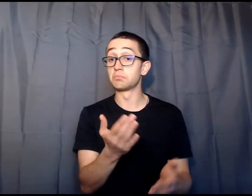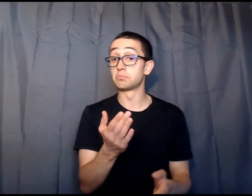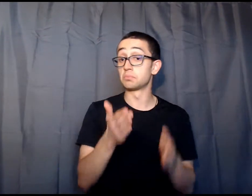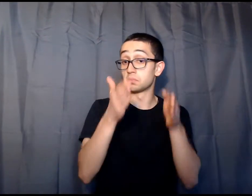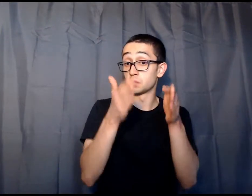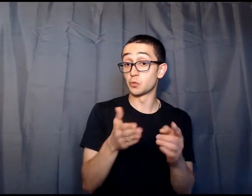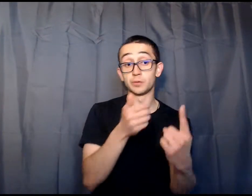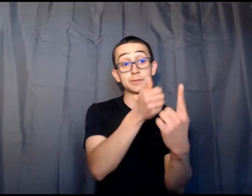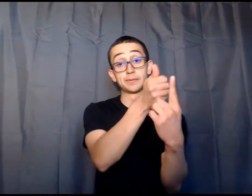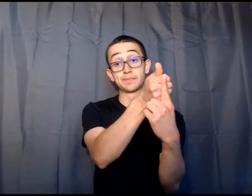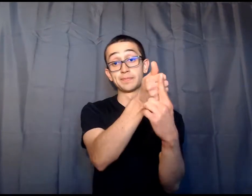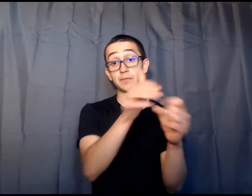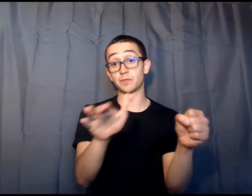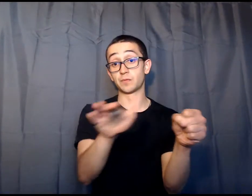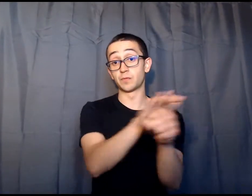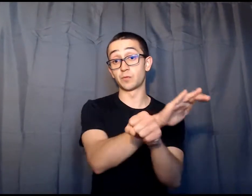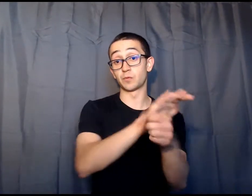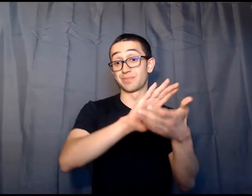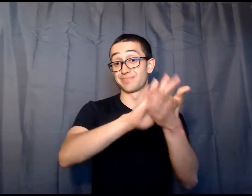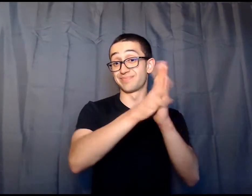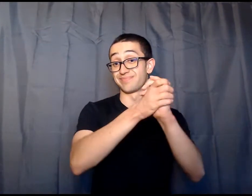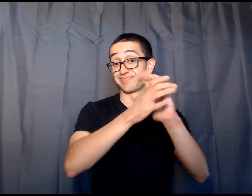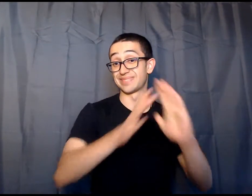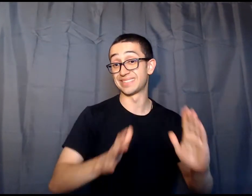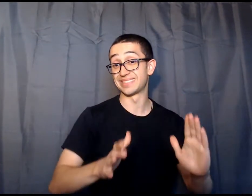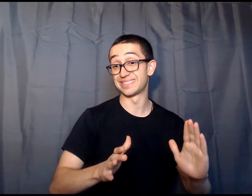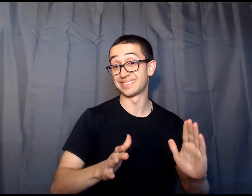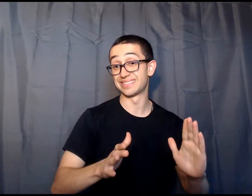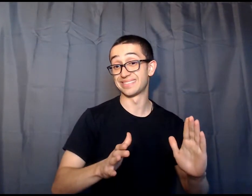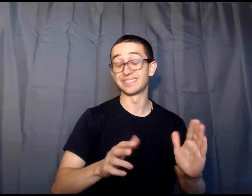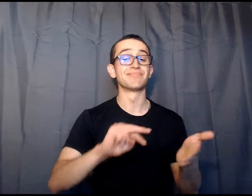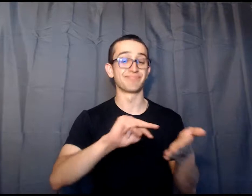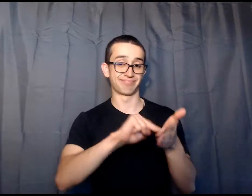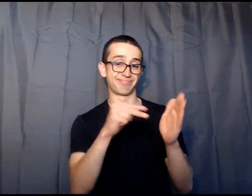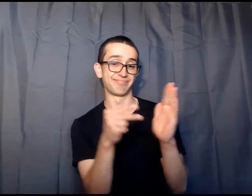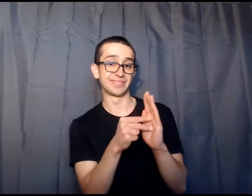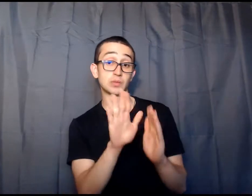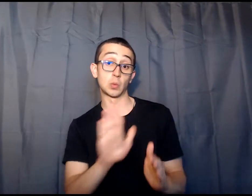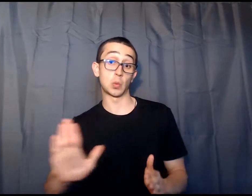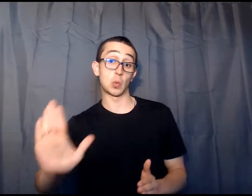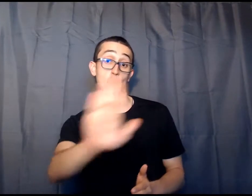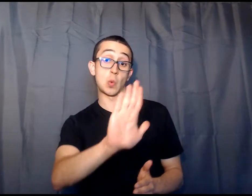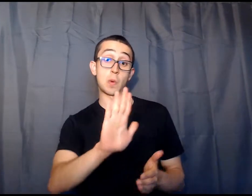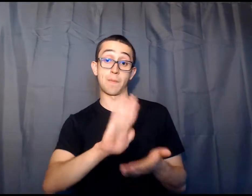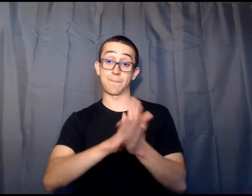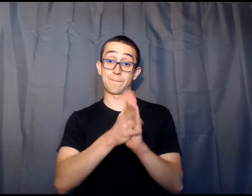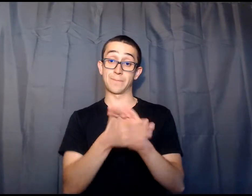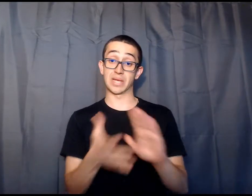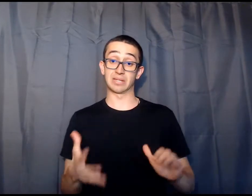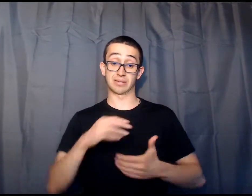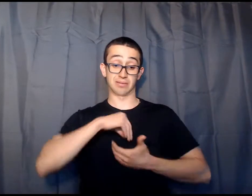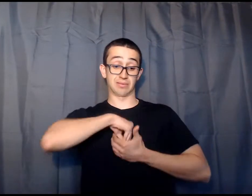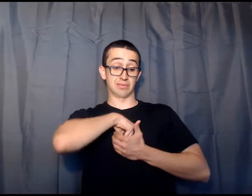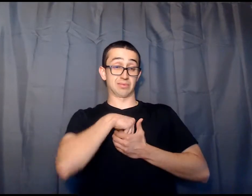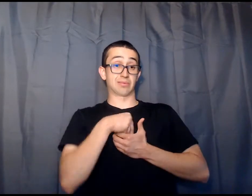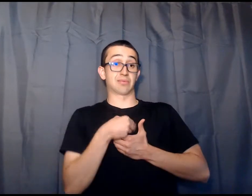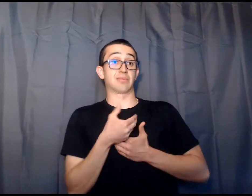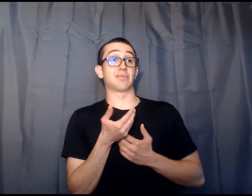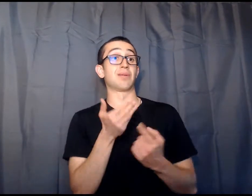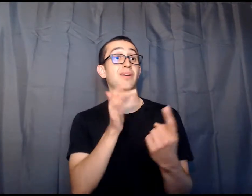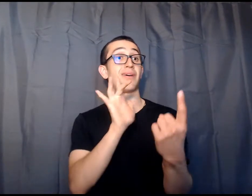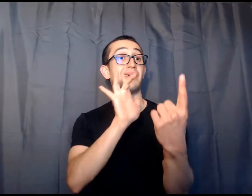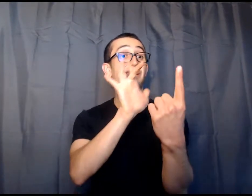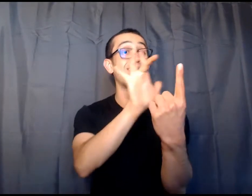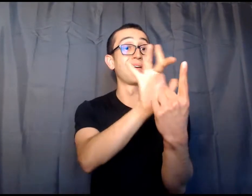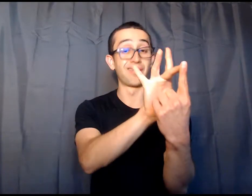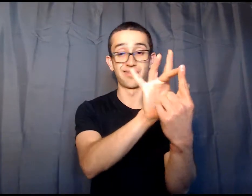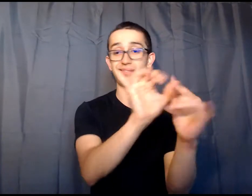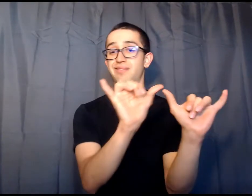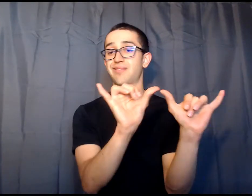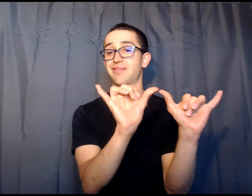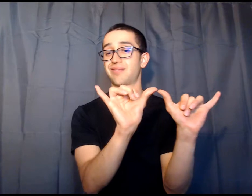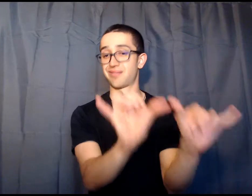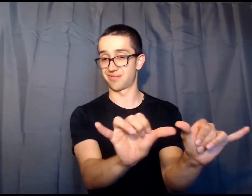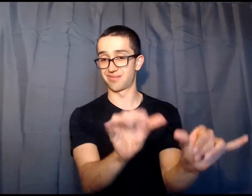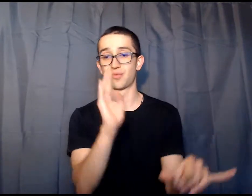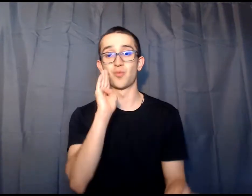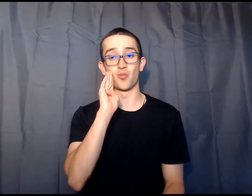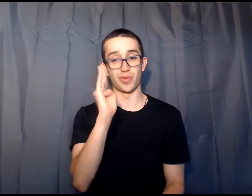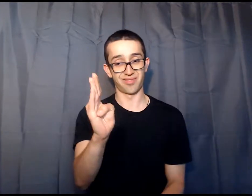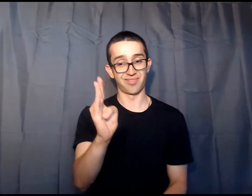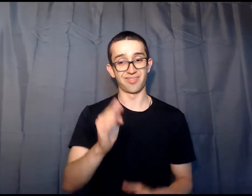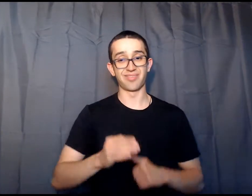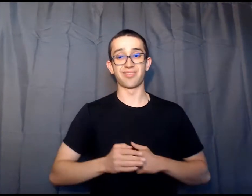If a peaceful person lives there, your peace will rest on him;